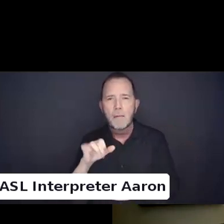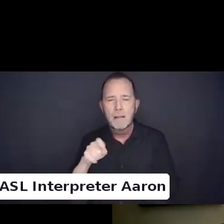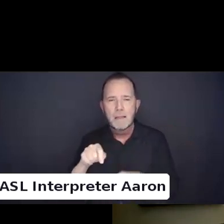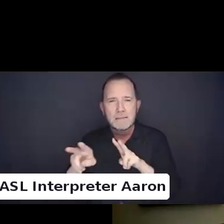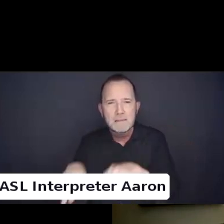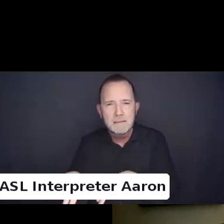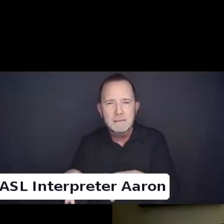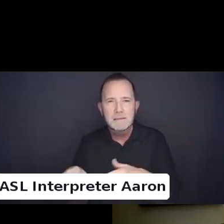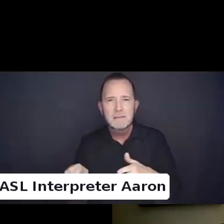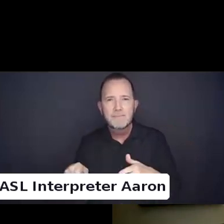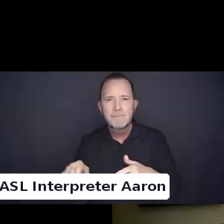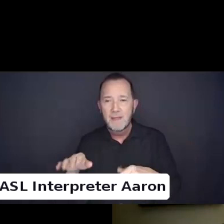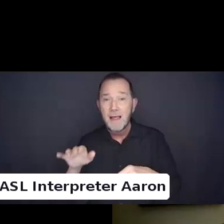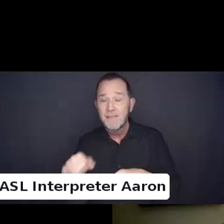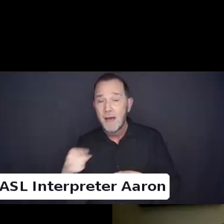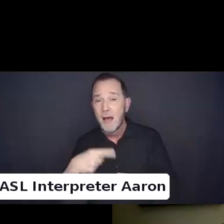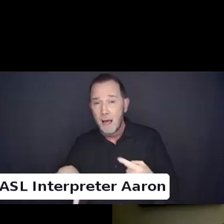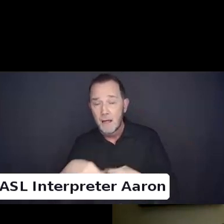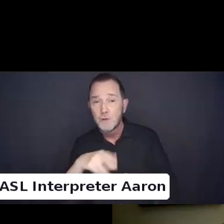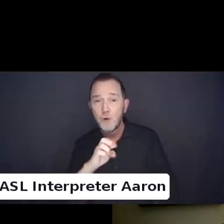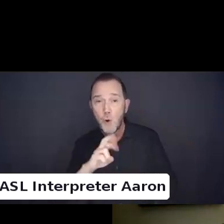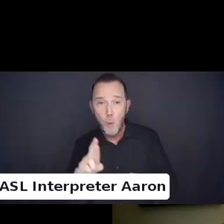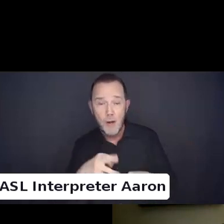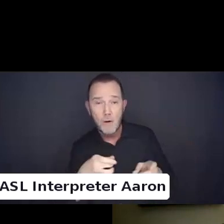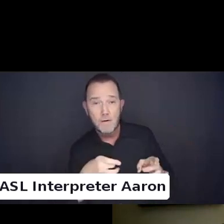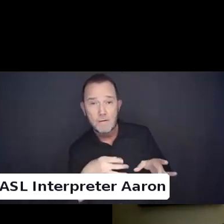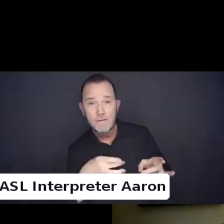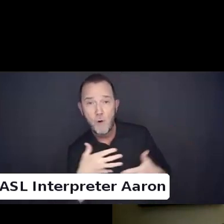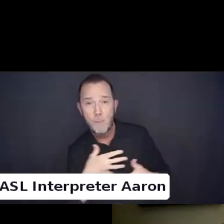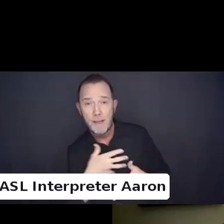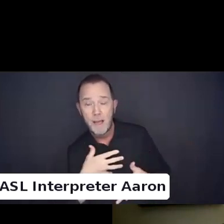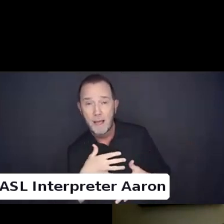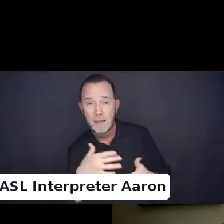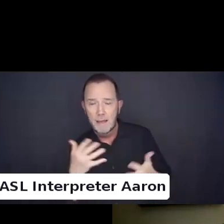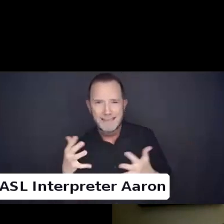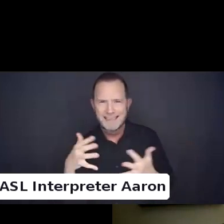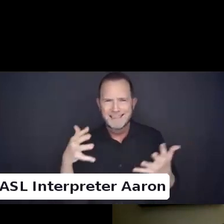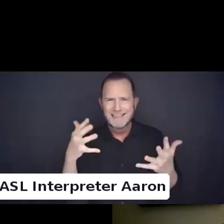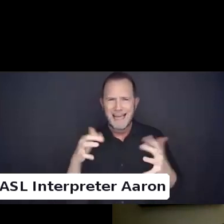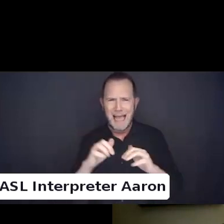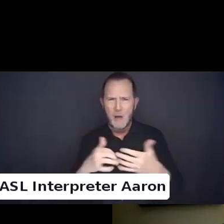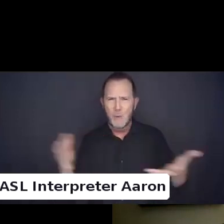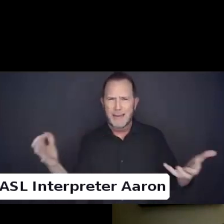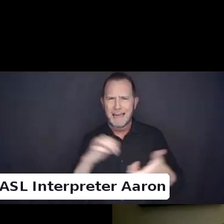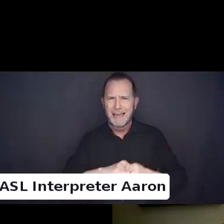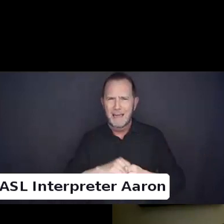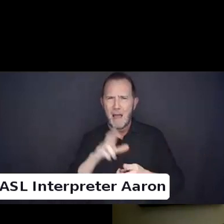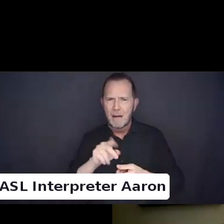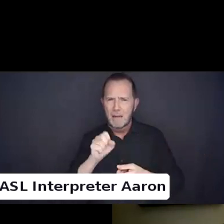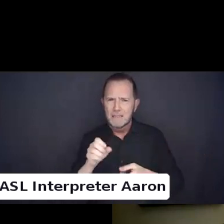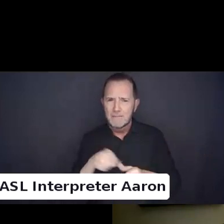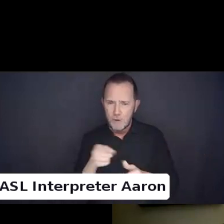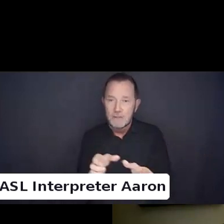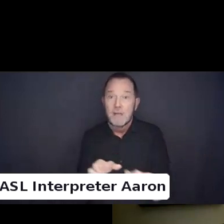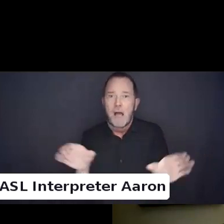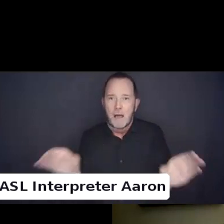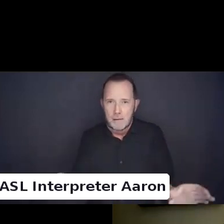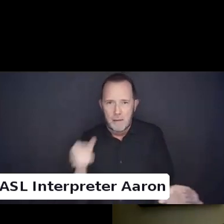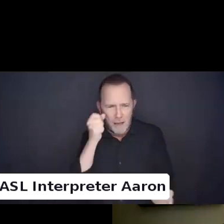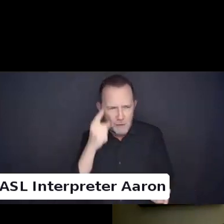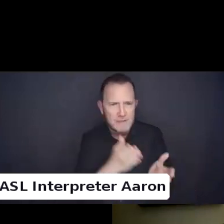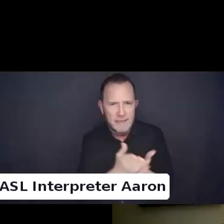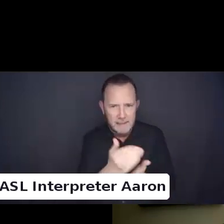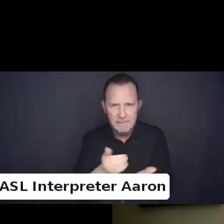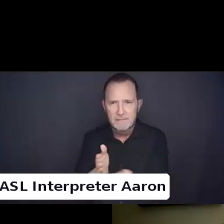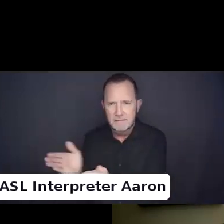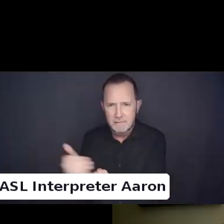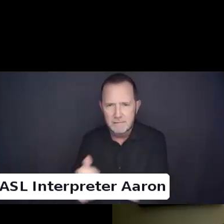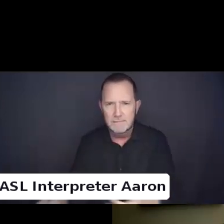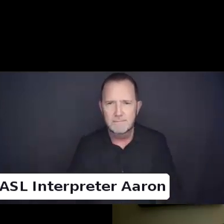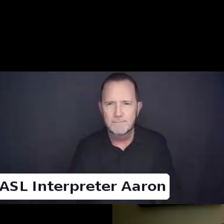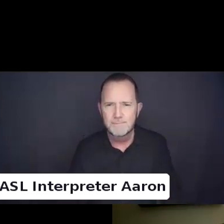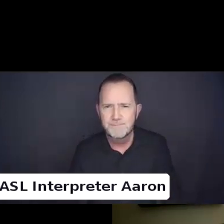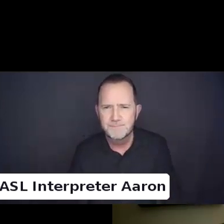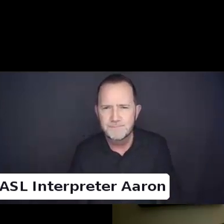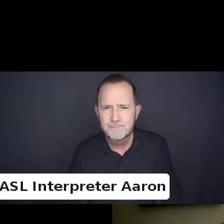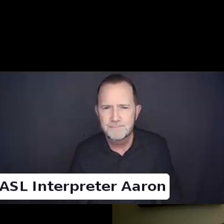Which in turn leads to the policing of all forms of nonconforming bodies.